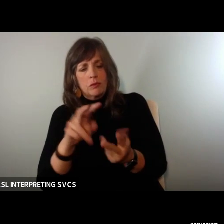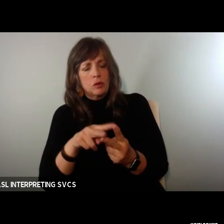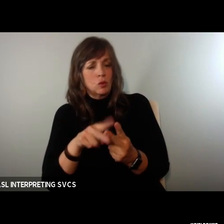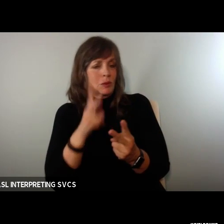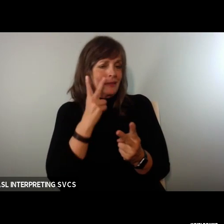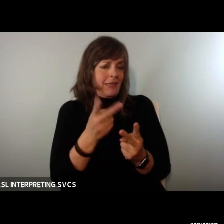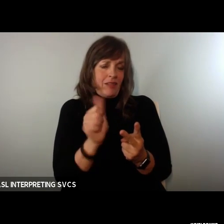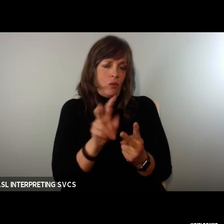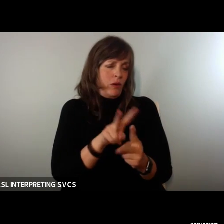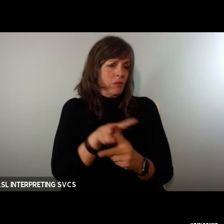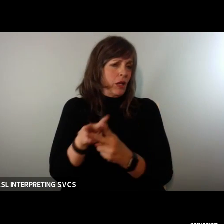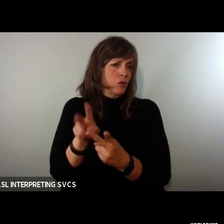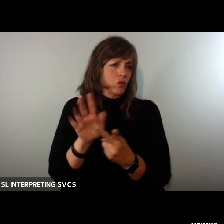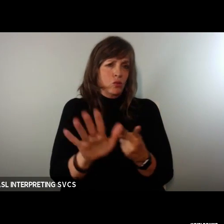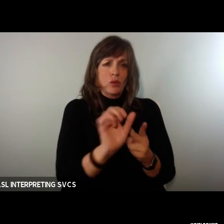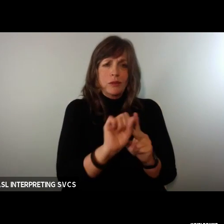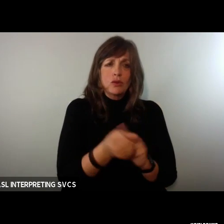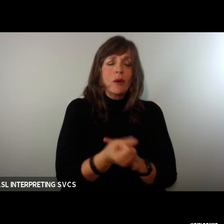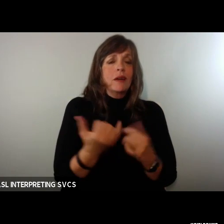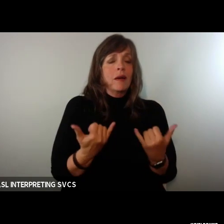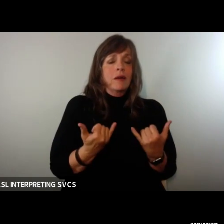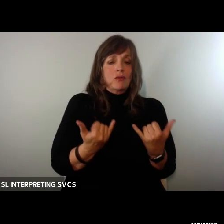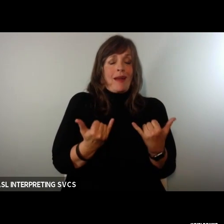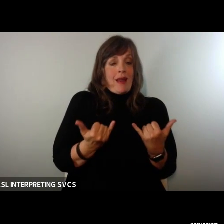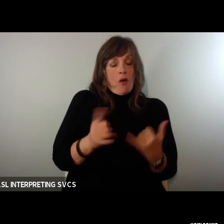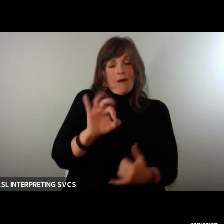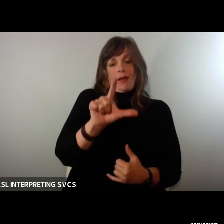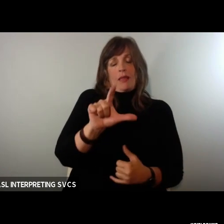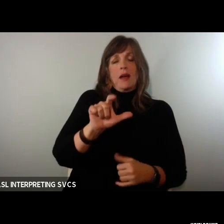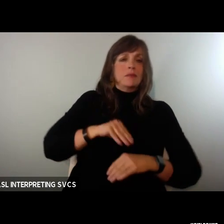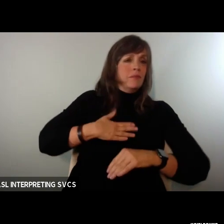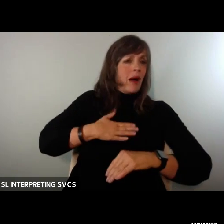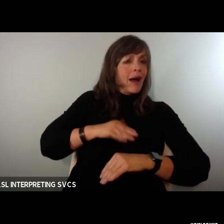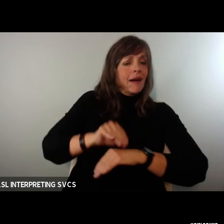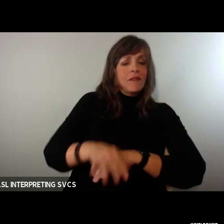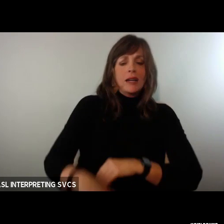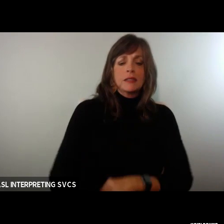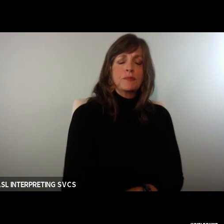My advice to freelancers at this point, if you do have multiple event contracts